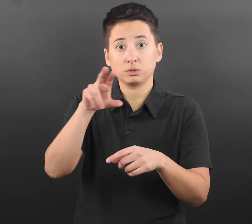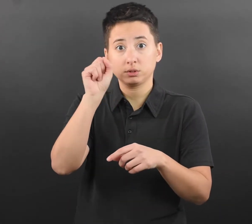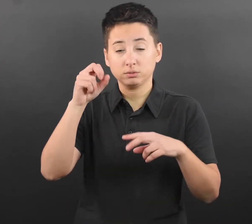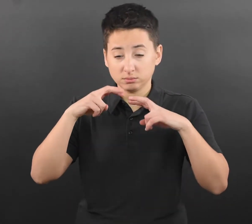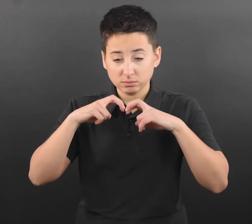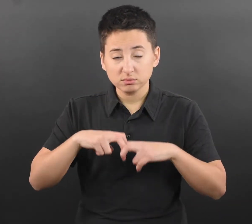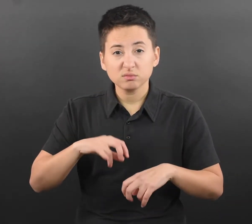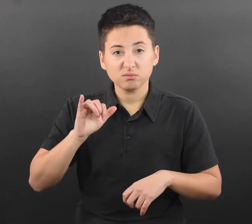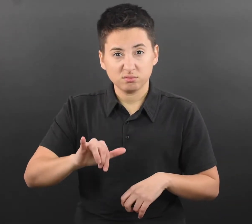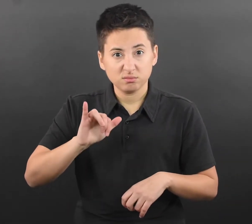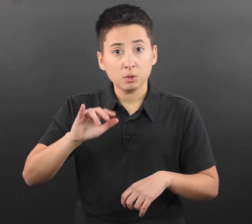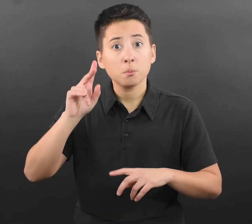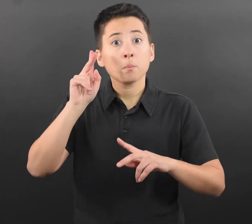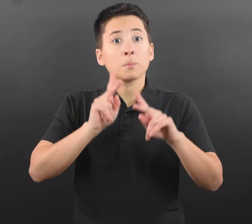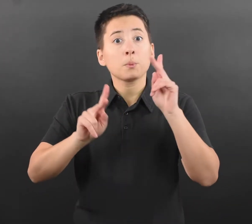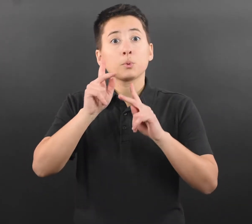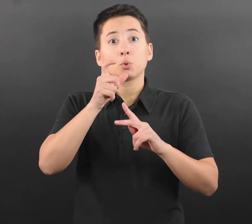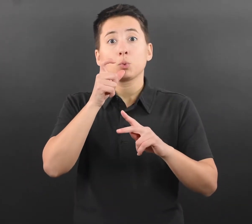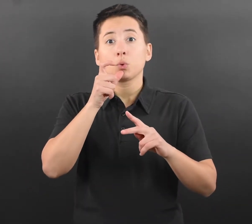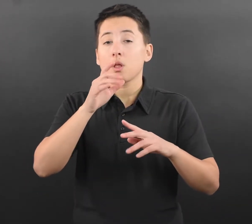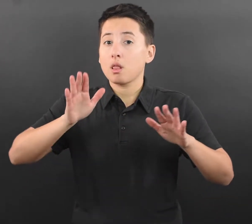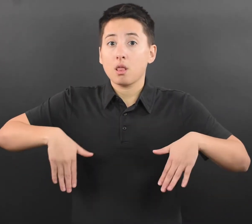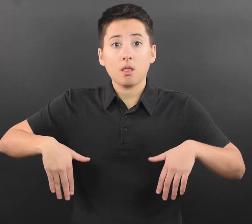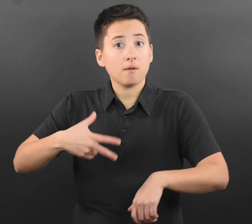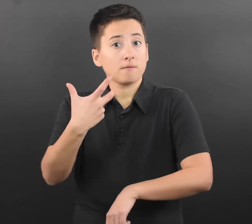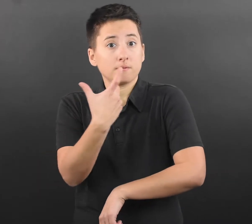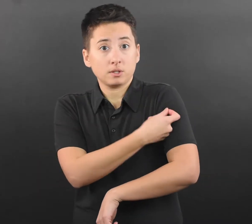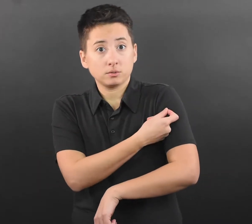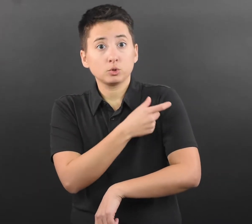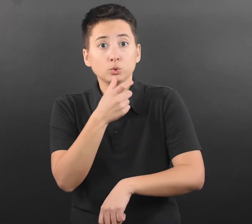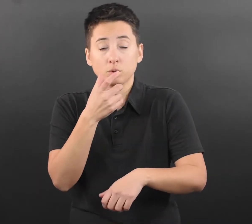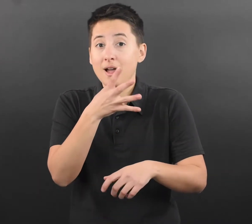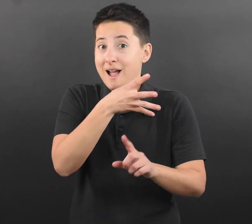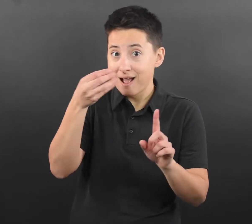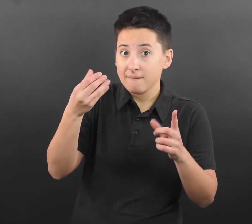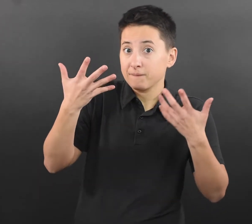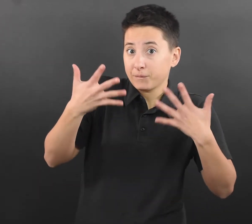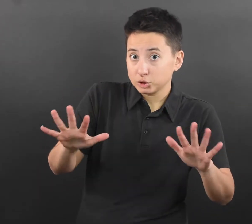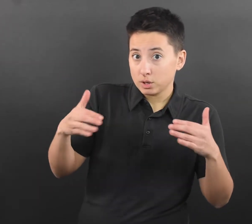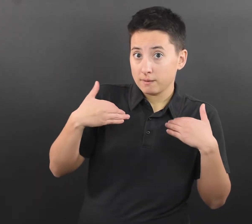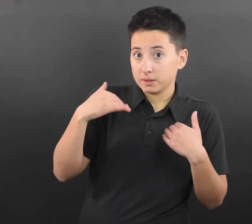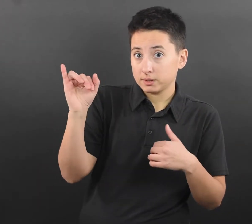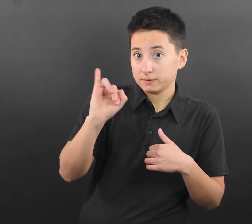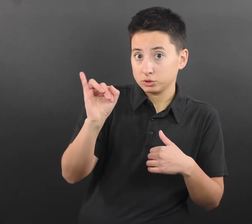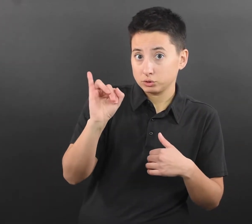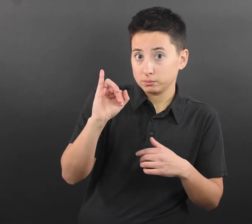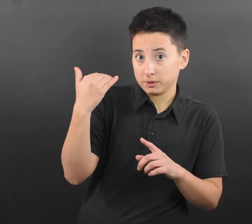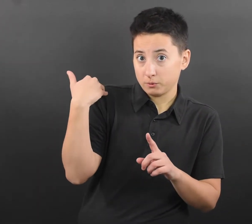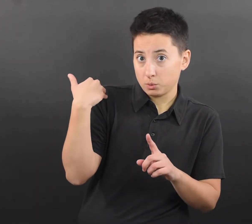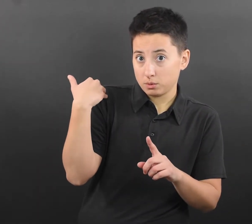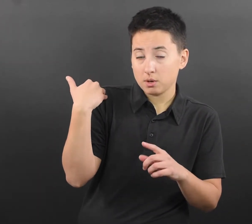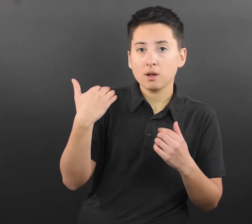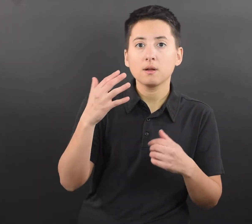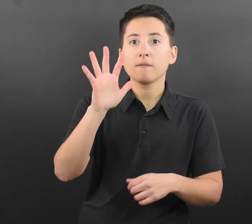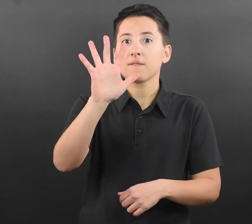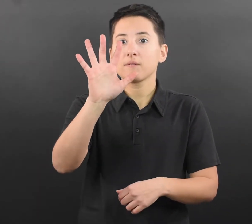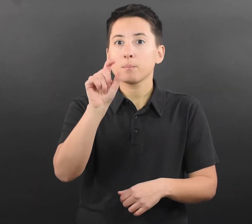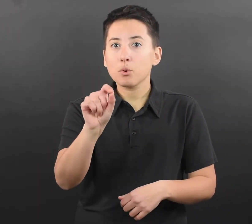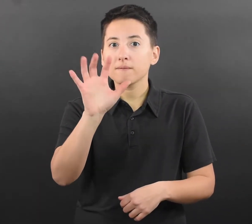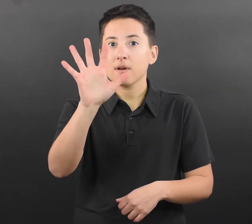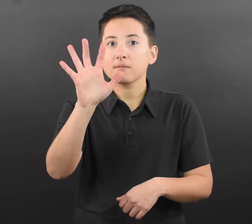infections were 5.5 times more likely than fully vaccinated people to develop COVID-19.